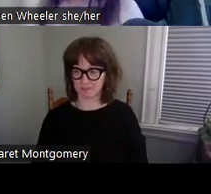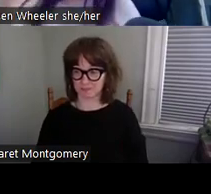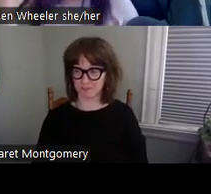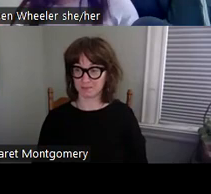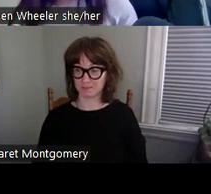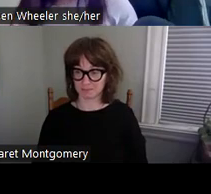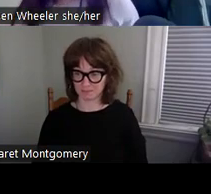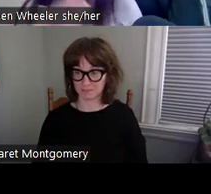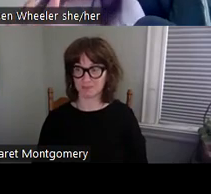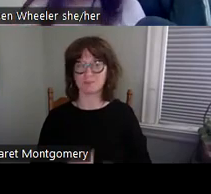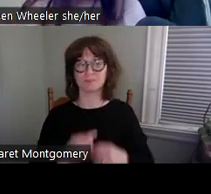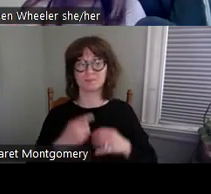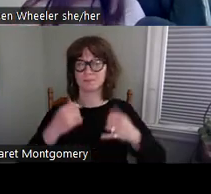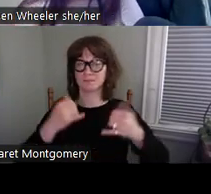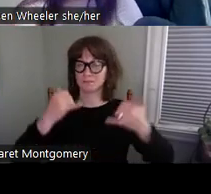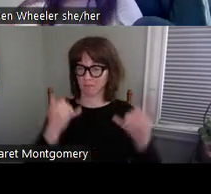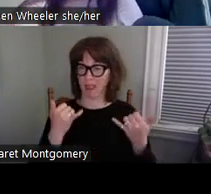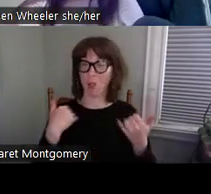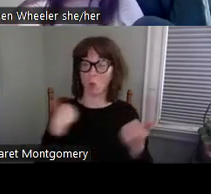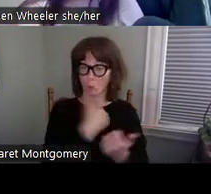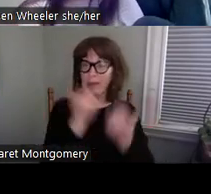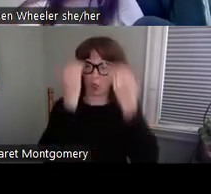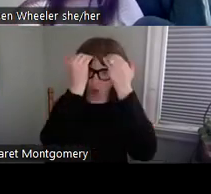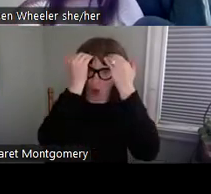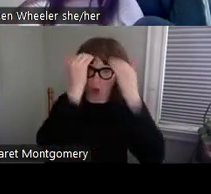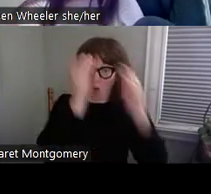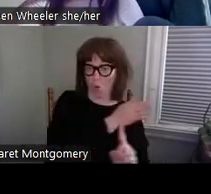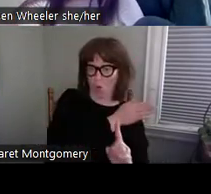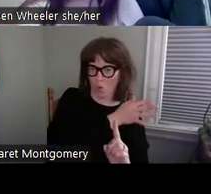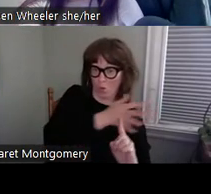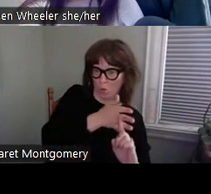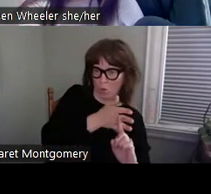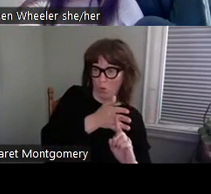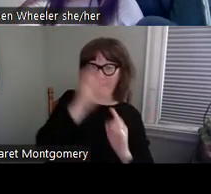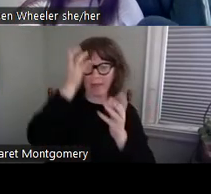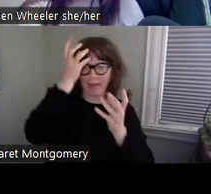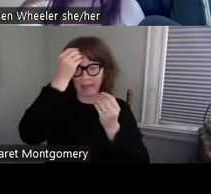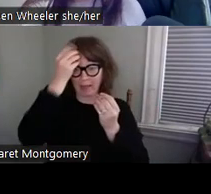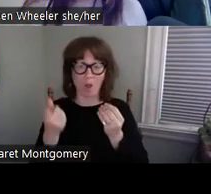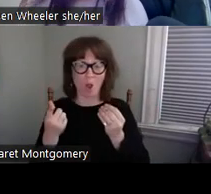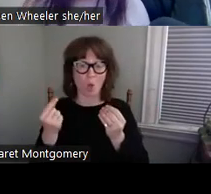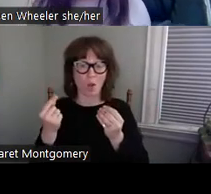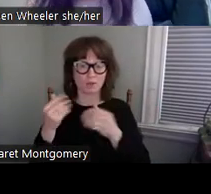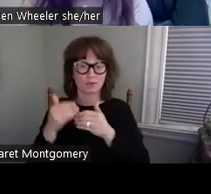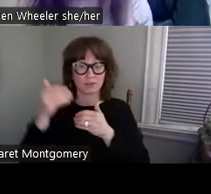we know what we know and we can't unknow it, we'll think about what we'll do with this information. 13:13:43 So we'll start with this scenario